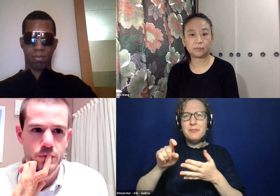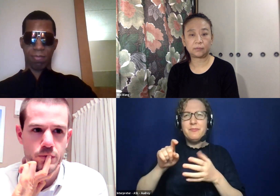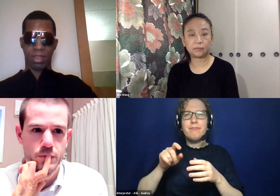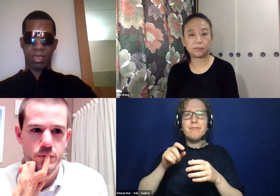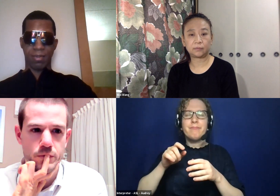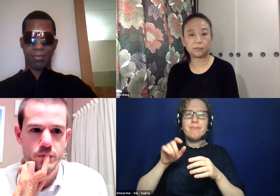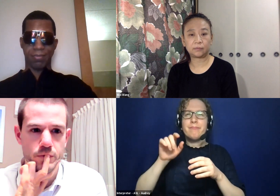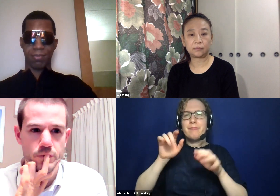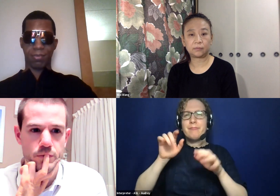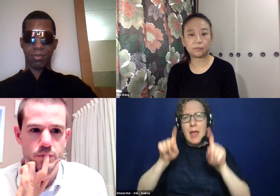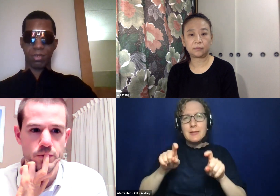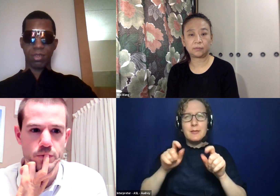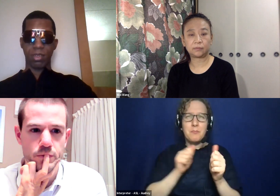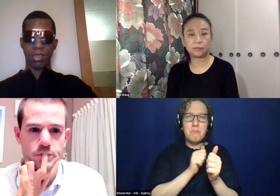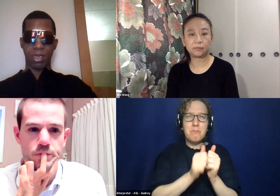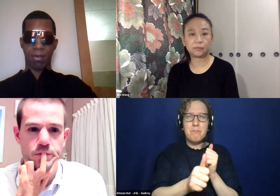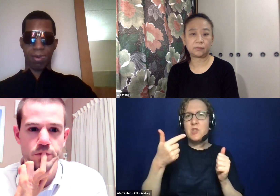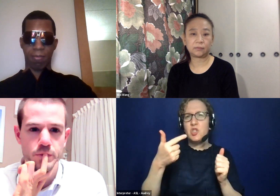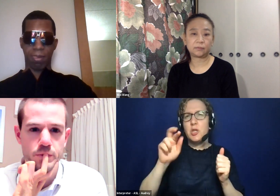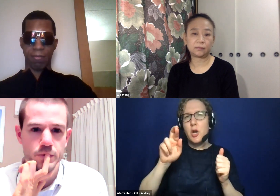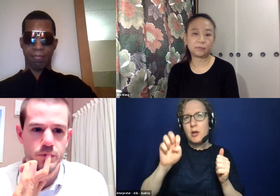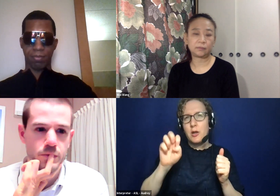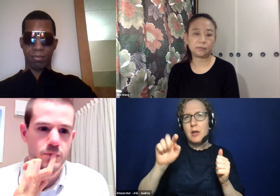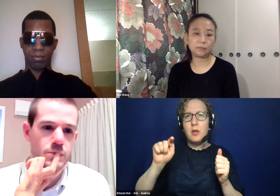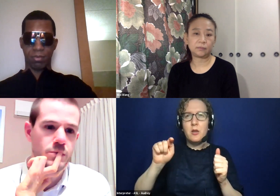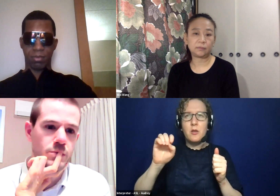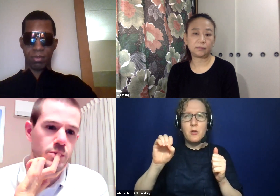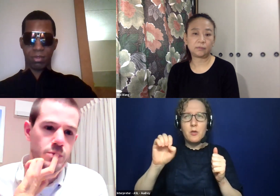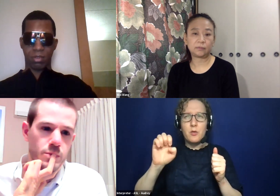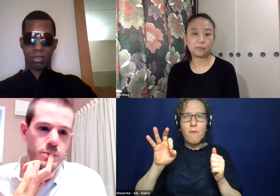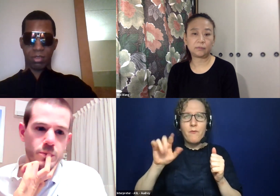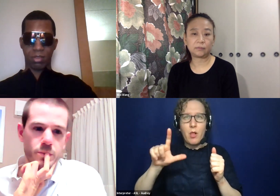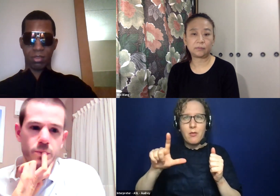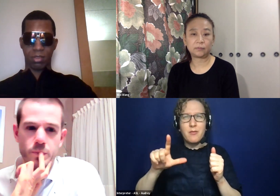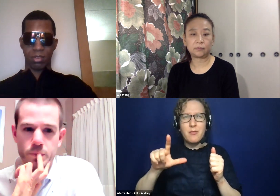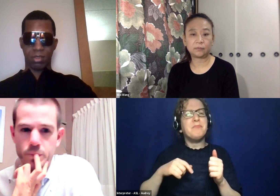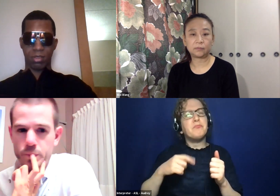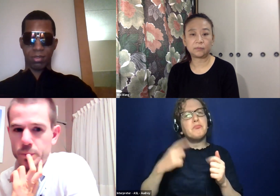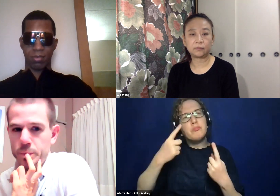the TOEFL, and I want to ask Justice: What kind of supports did you receive in terms of